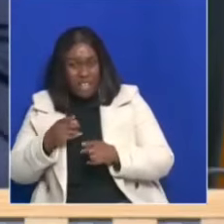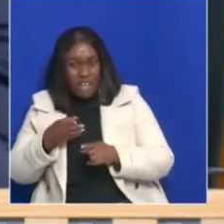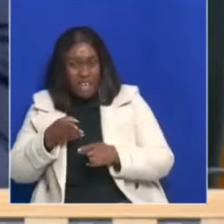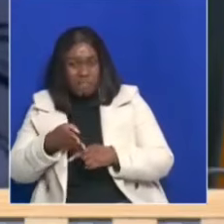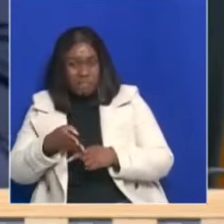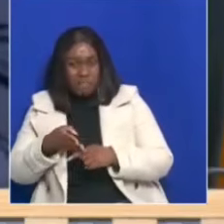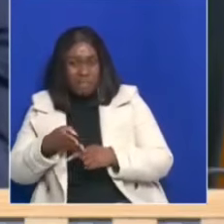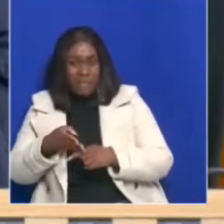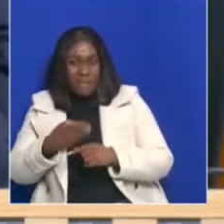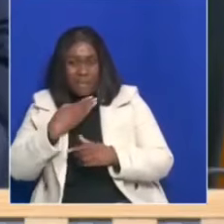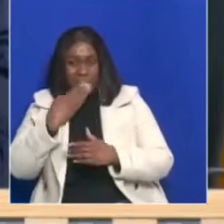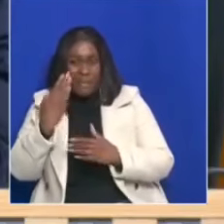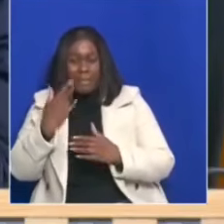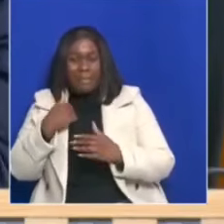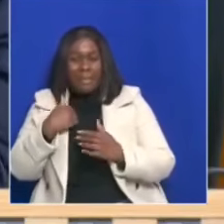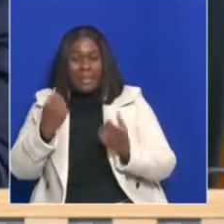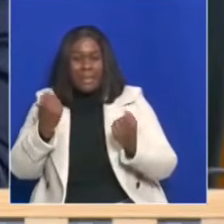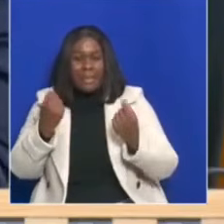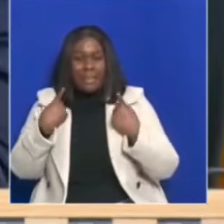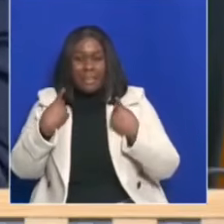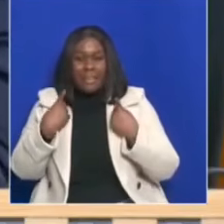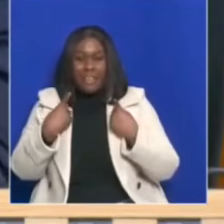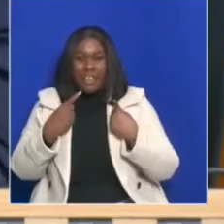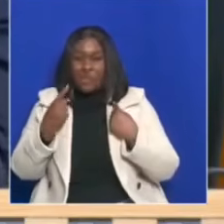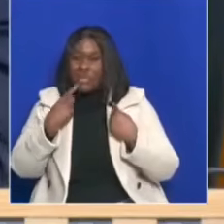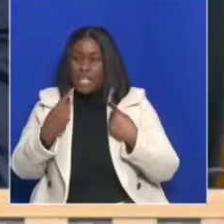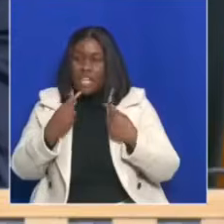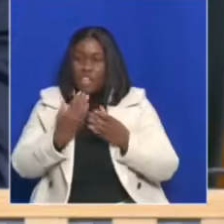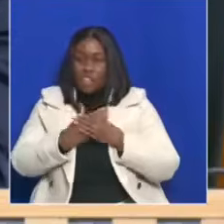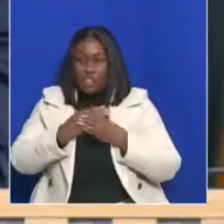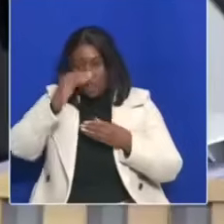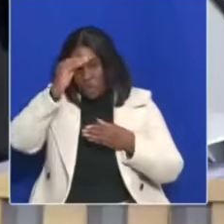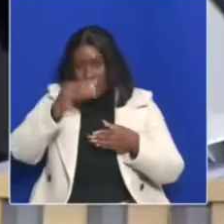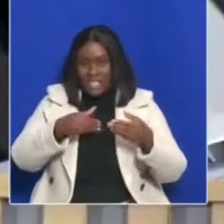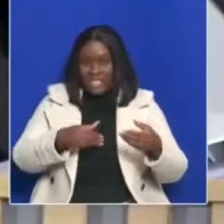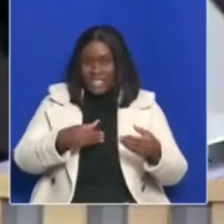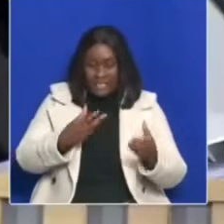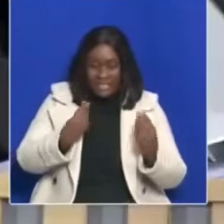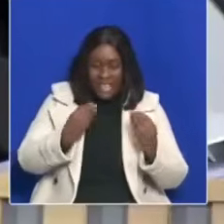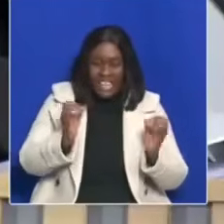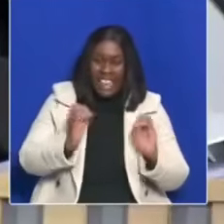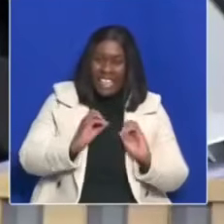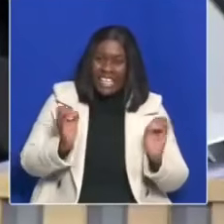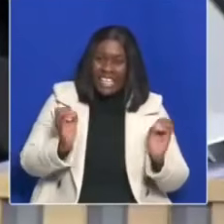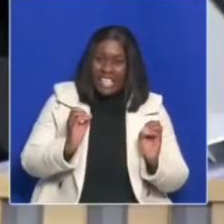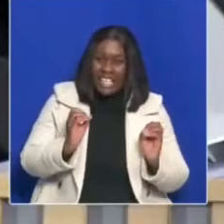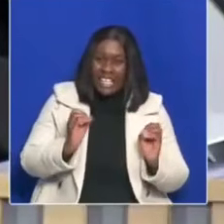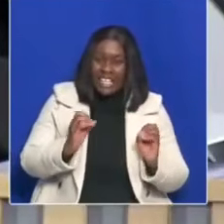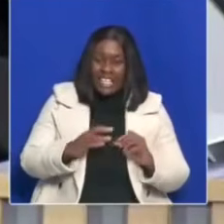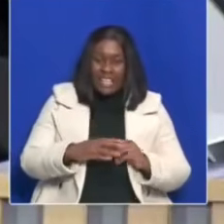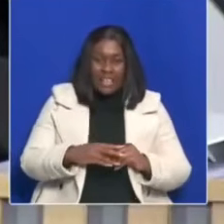finding anything in the docket there the there there's basically nothing in the docket. Yes,